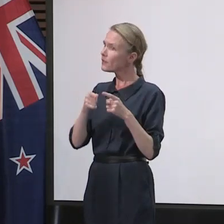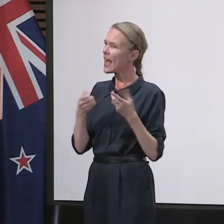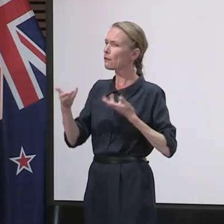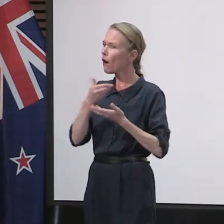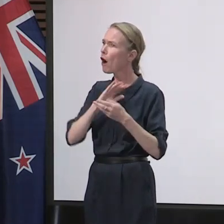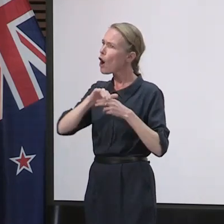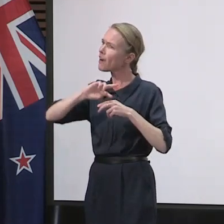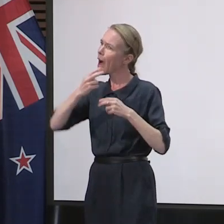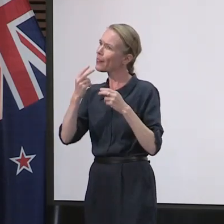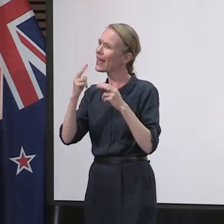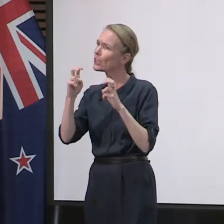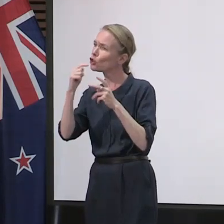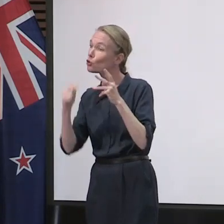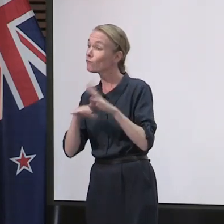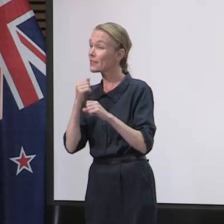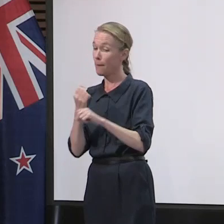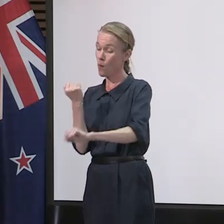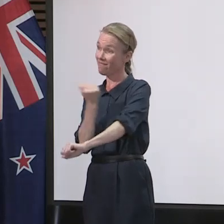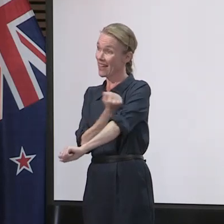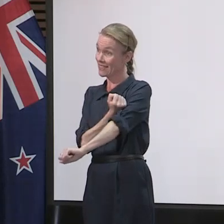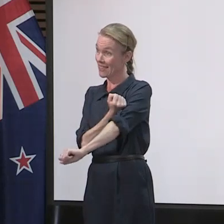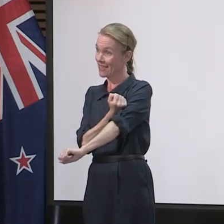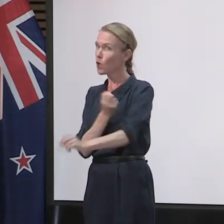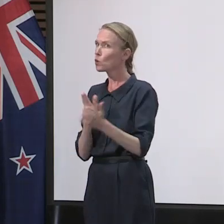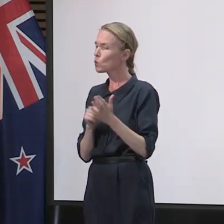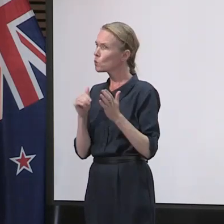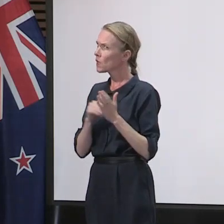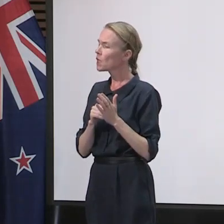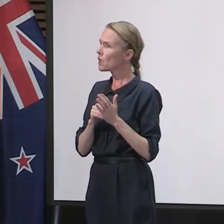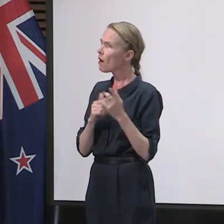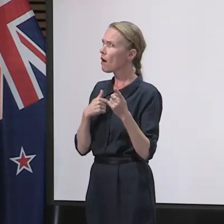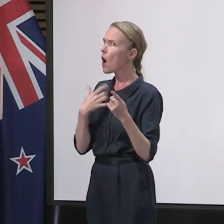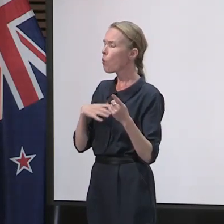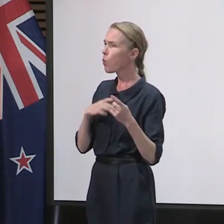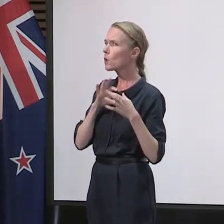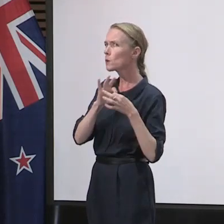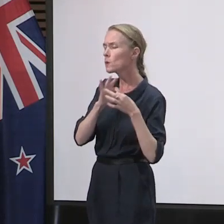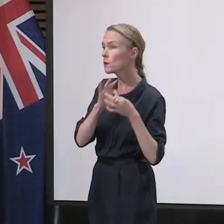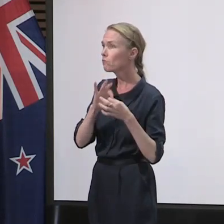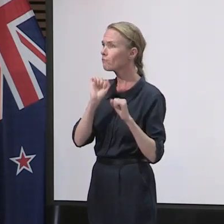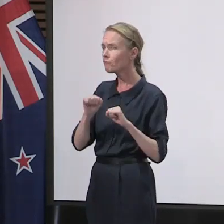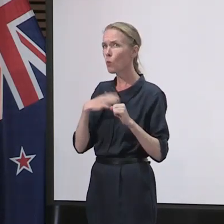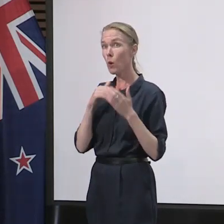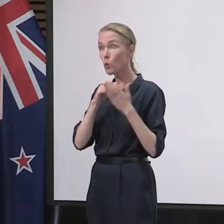that were agreed, for example, around vaccines and supply chains, and we see an